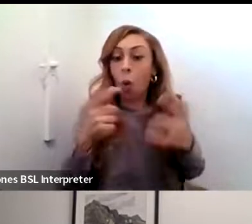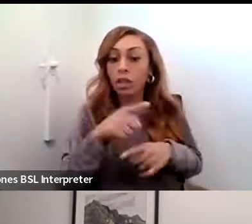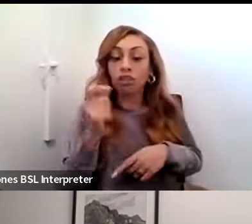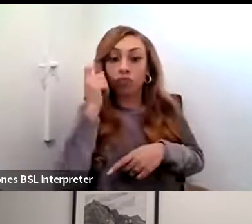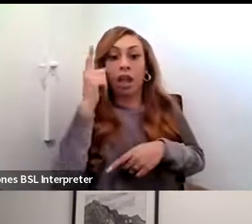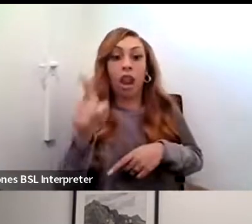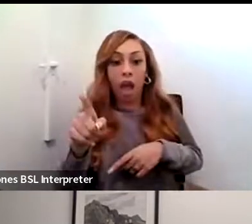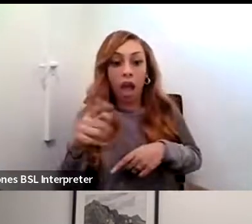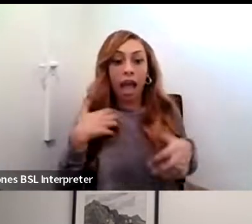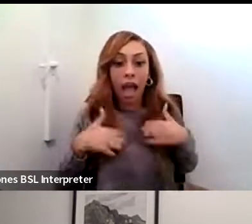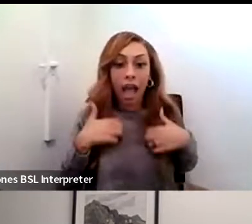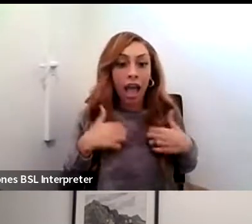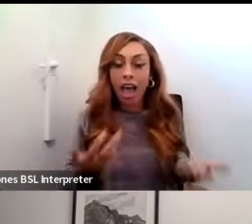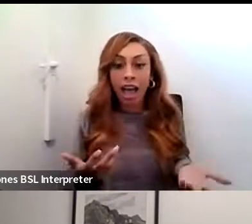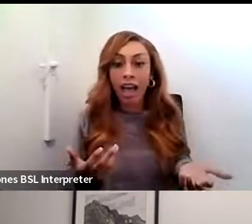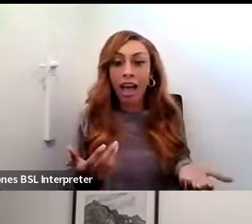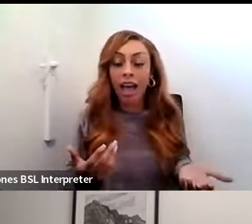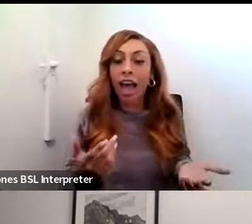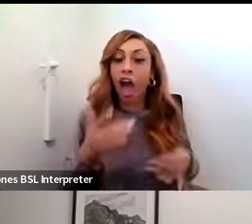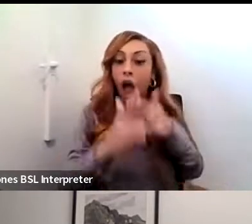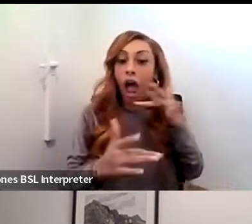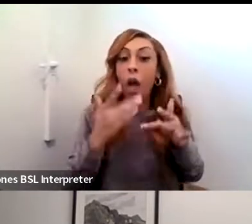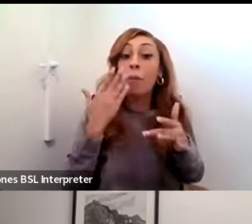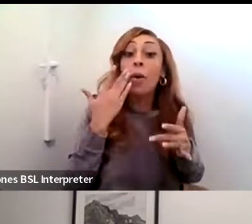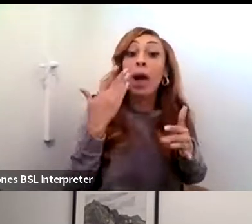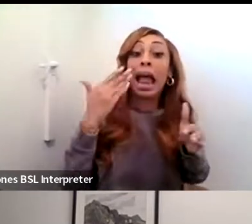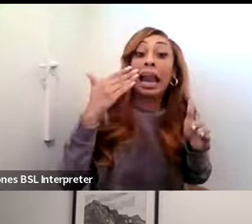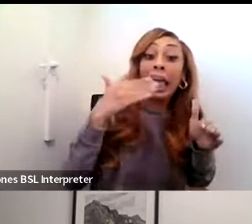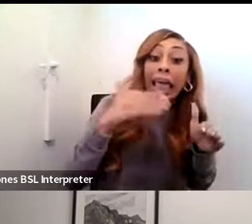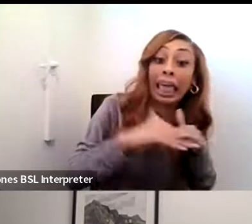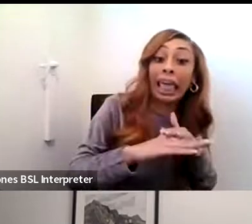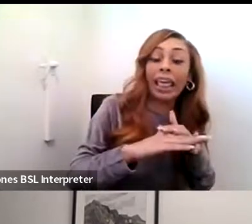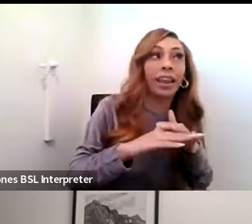They think, oh, it's just an online thing, and then when they're in it, it feels like they are in theatre.